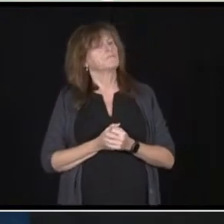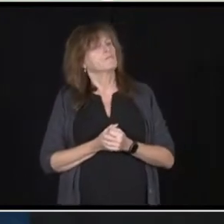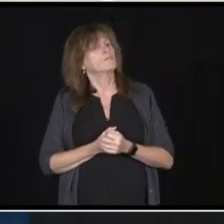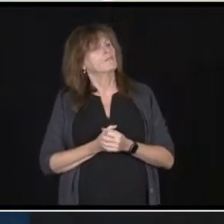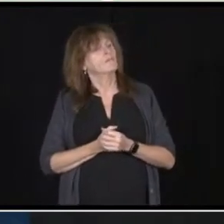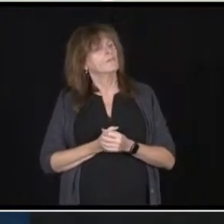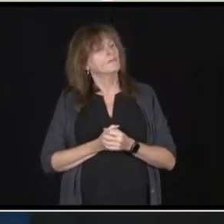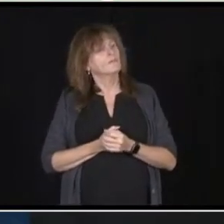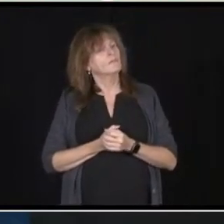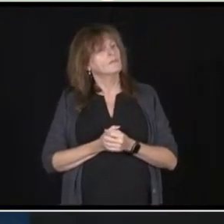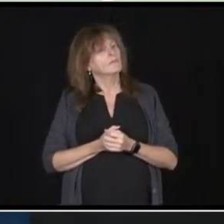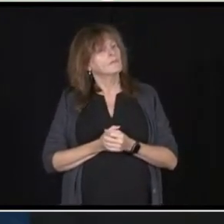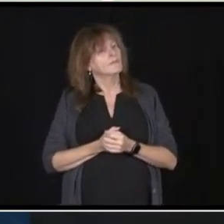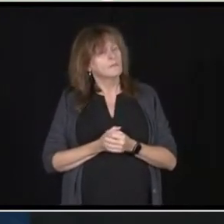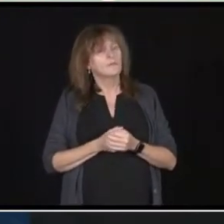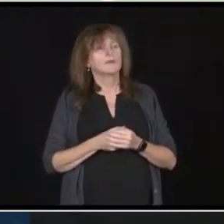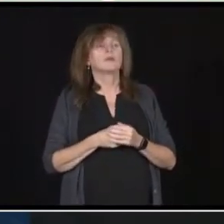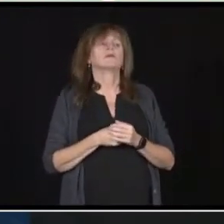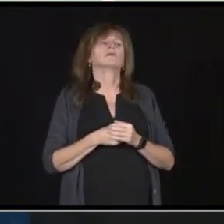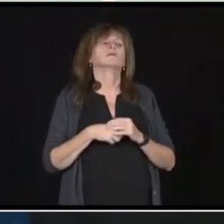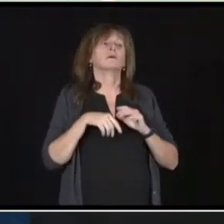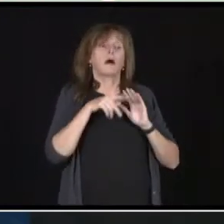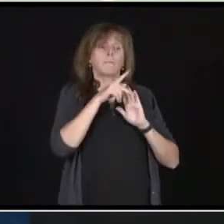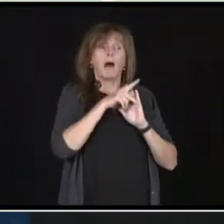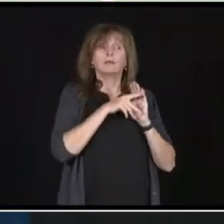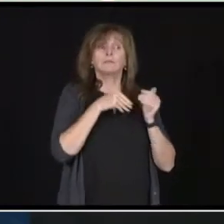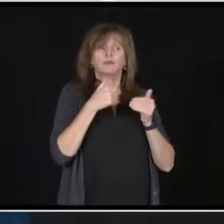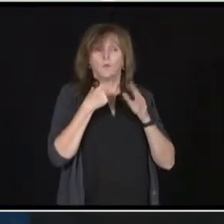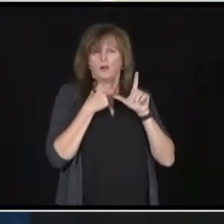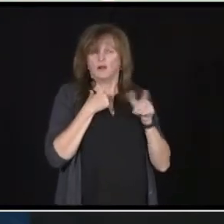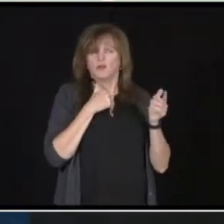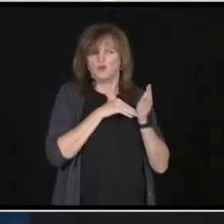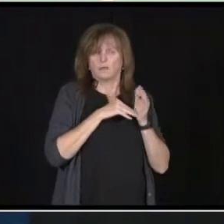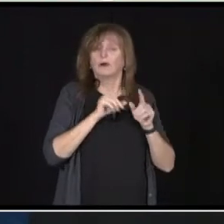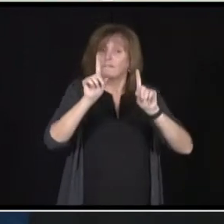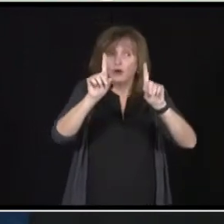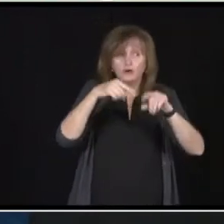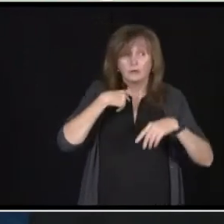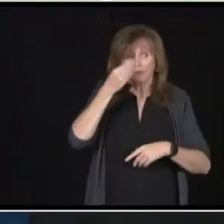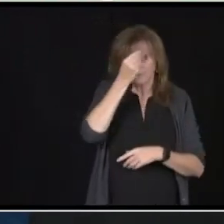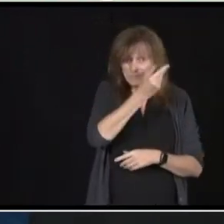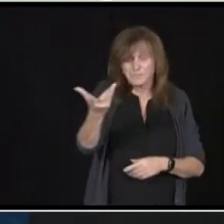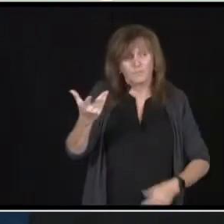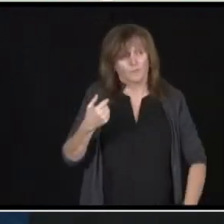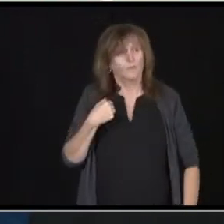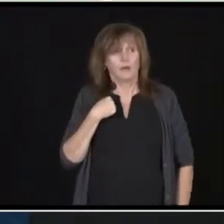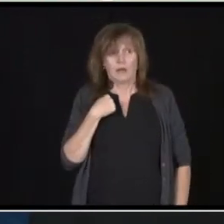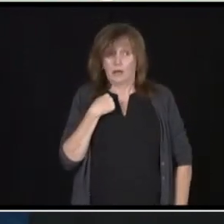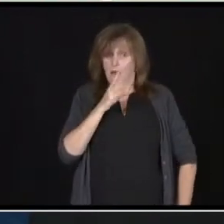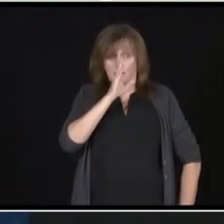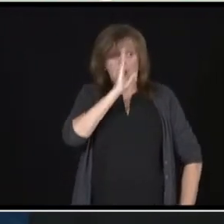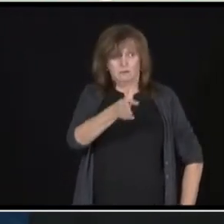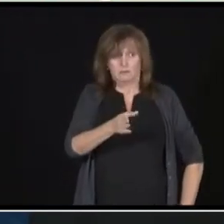believe over the weekend. Will the province get funding and help for the TTC? On the policy procedures, I will